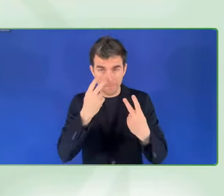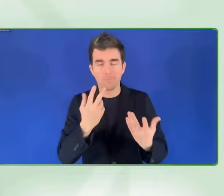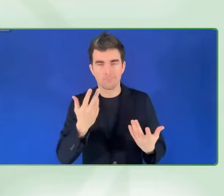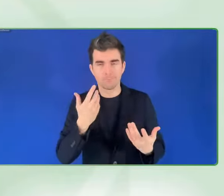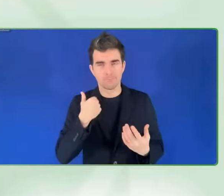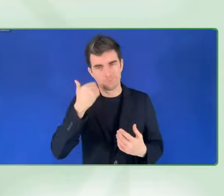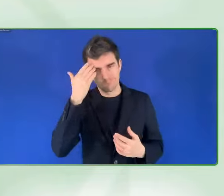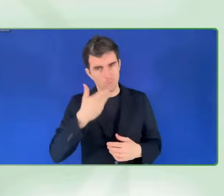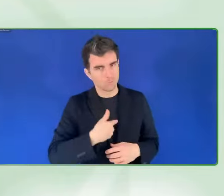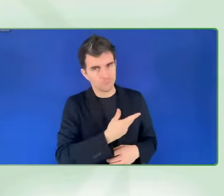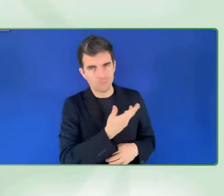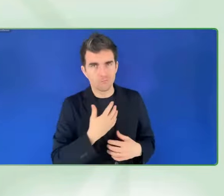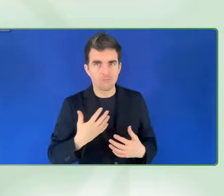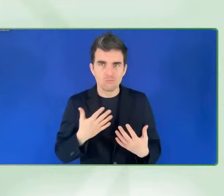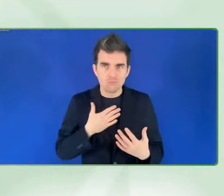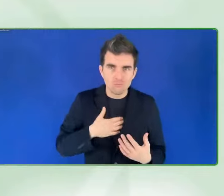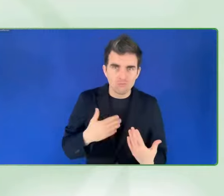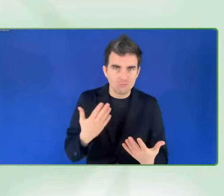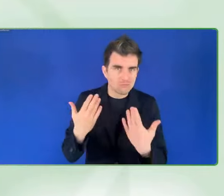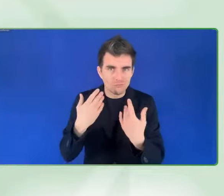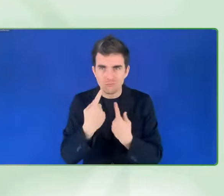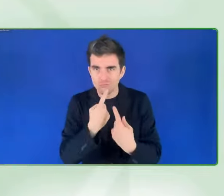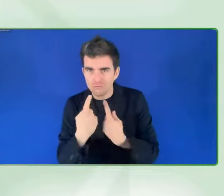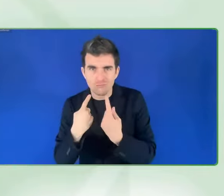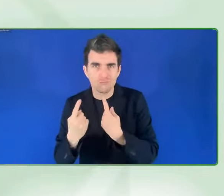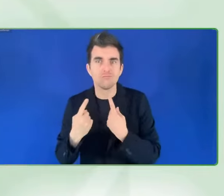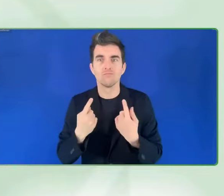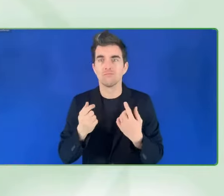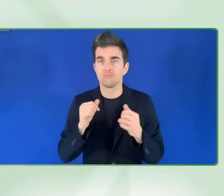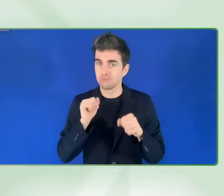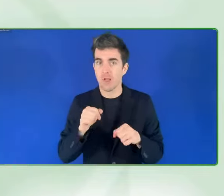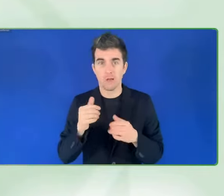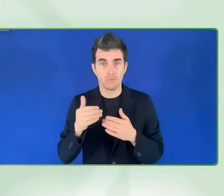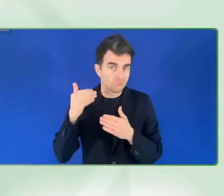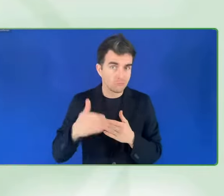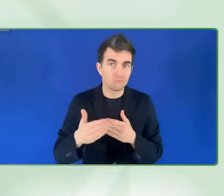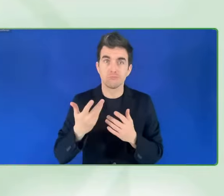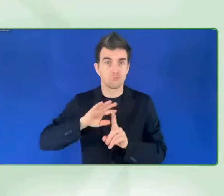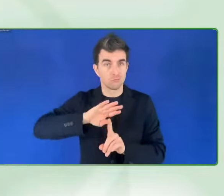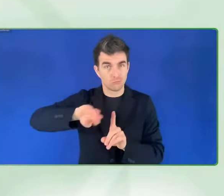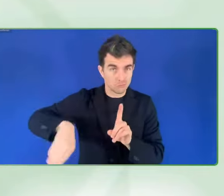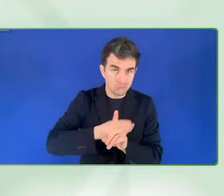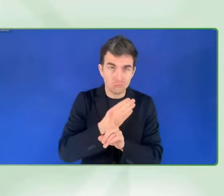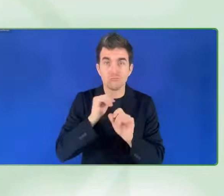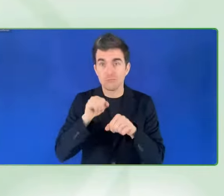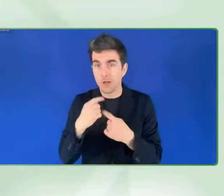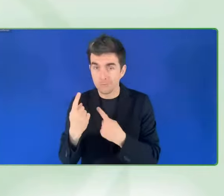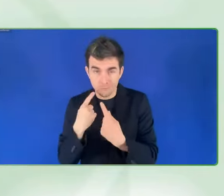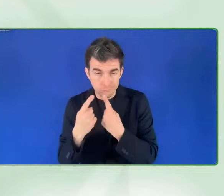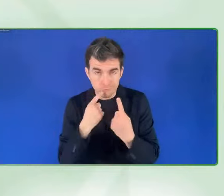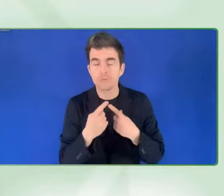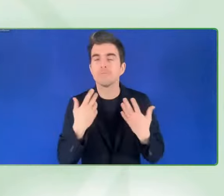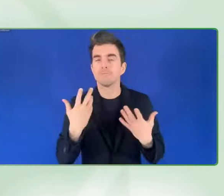And those are other remarkable moments of our app. This distinguished gentleman holding the app is Michael Fembek, CEO of Zero Project, when it was awarded here in 2021. At this young girl, holding the app and showing the app and smiling to the camera, is a teenager,